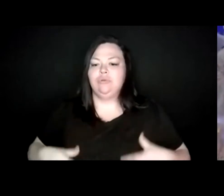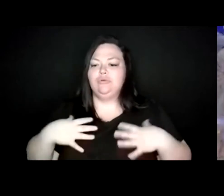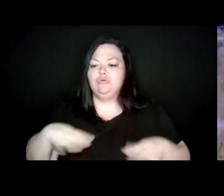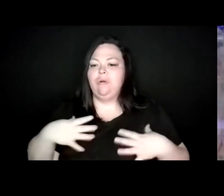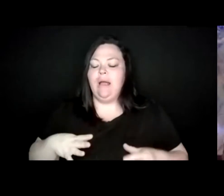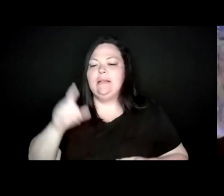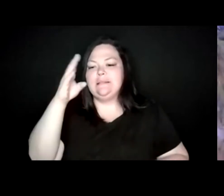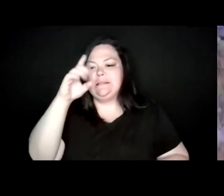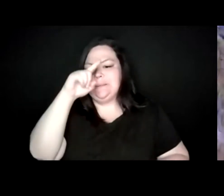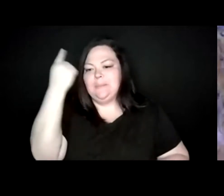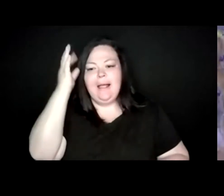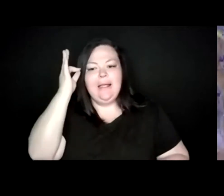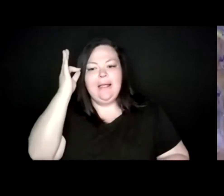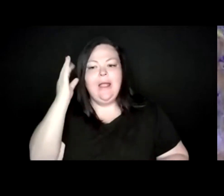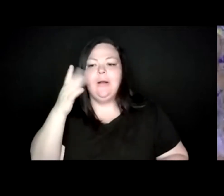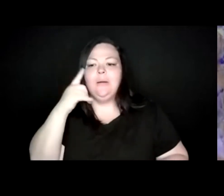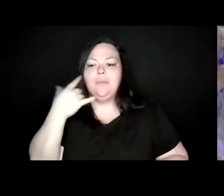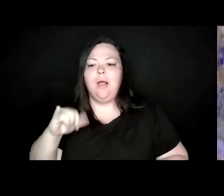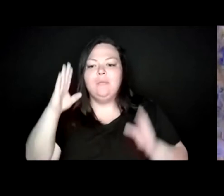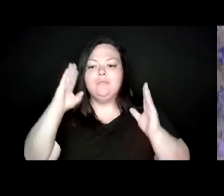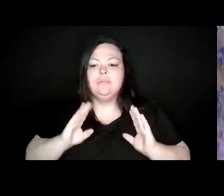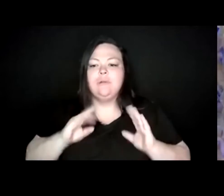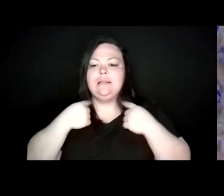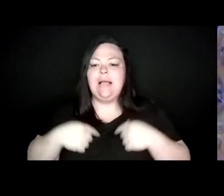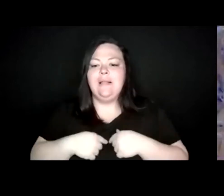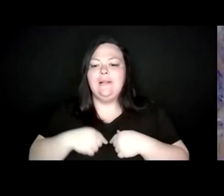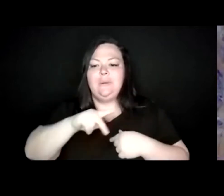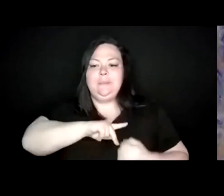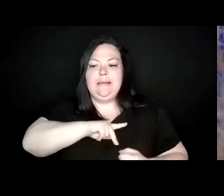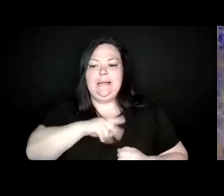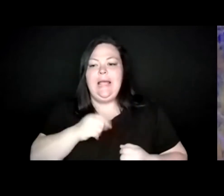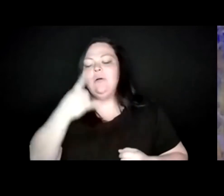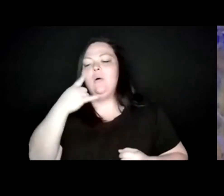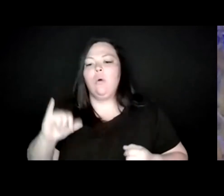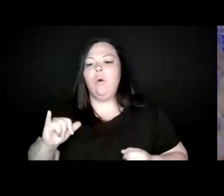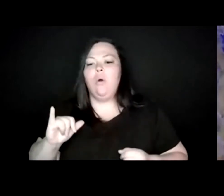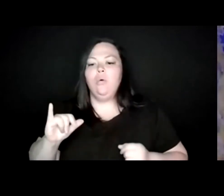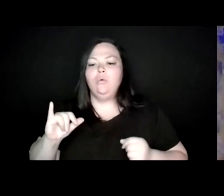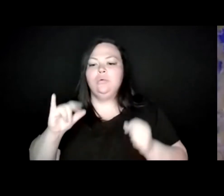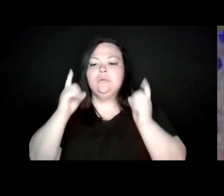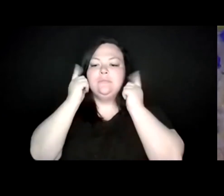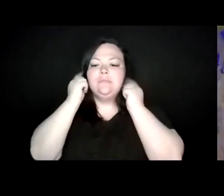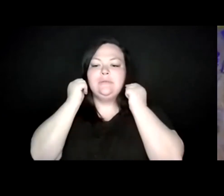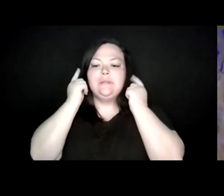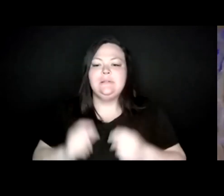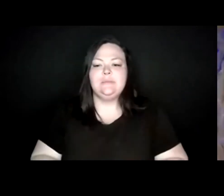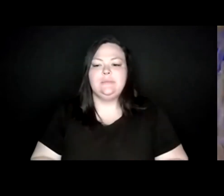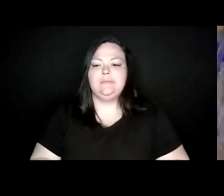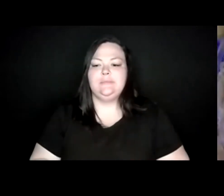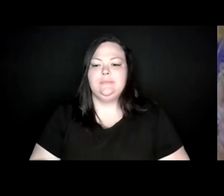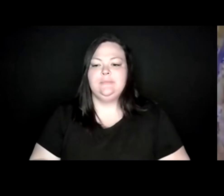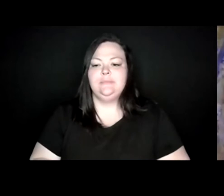flashes, necklace with letter P, and gold door knocker earrings. I'm a Pinay New Yorker